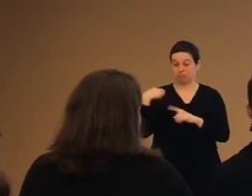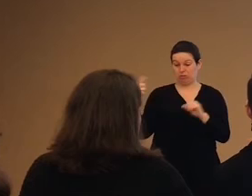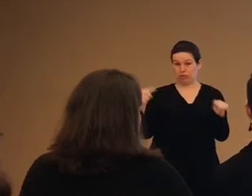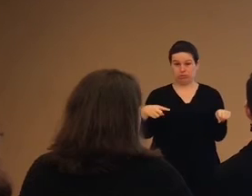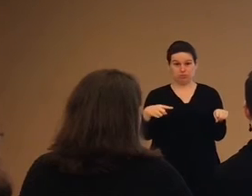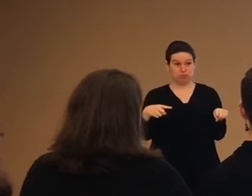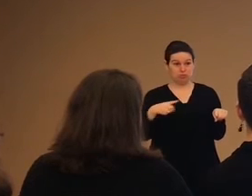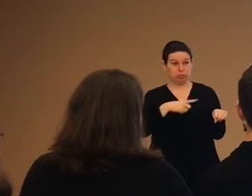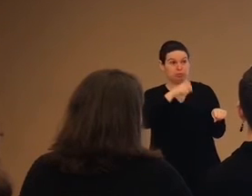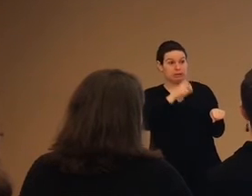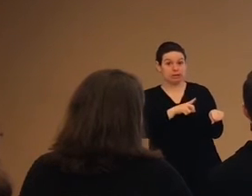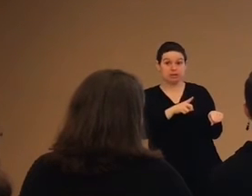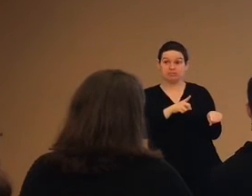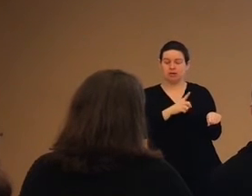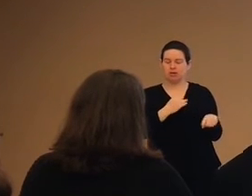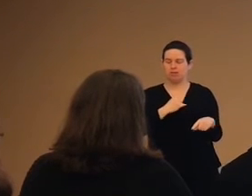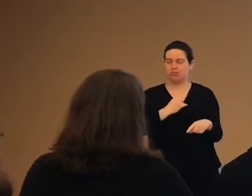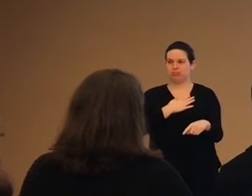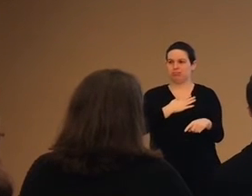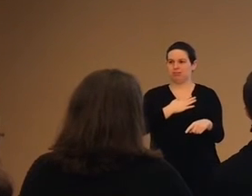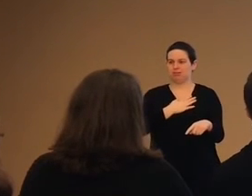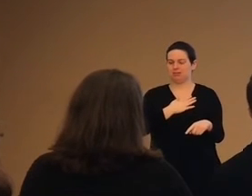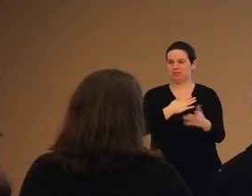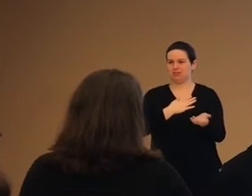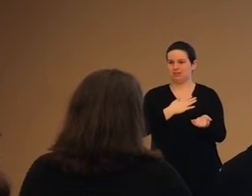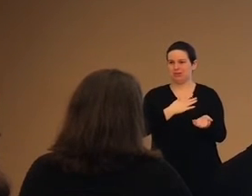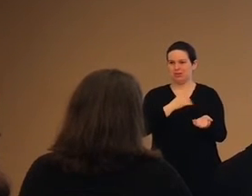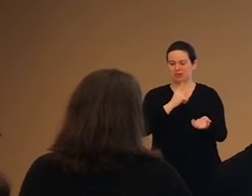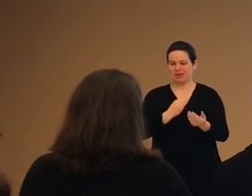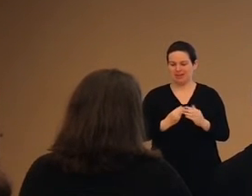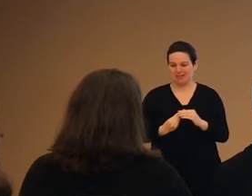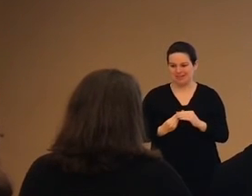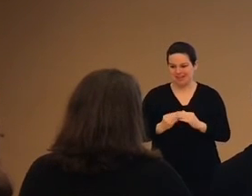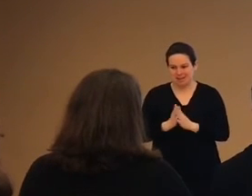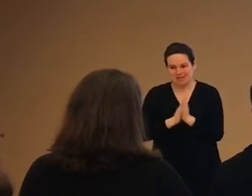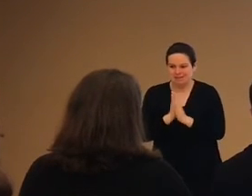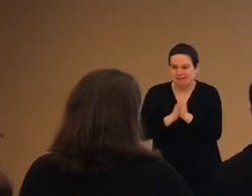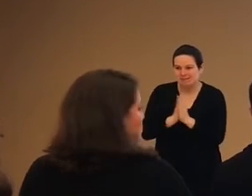Really touched me in a way that lit a fire under me and it was about